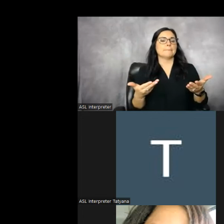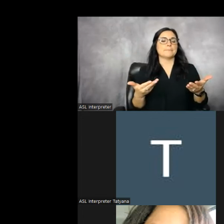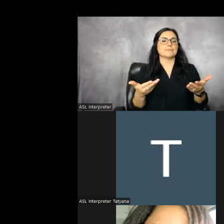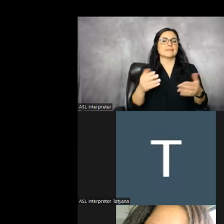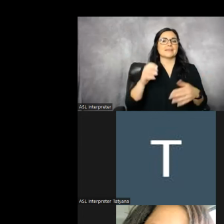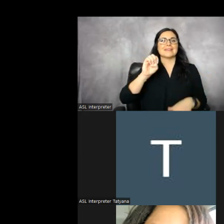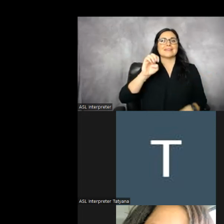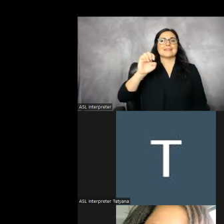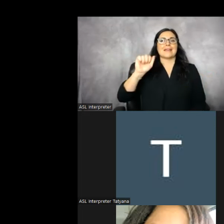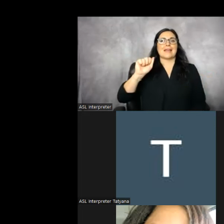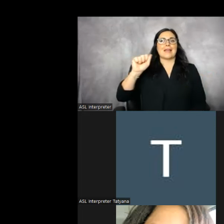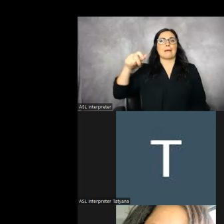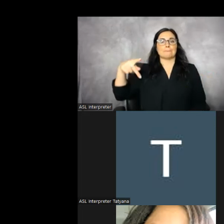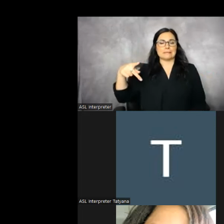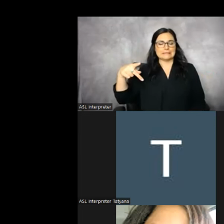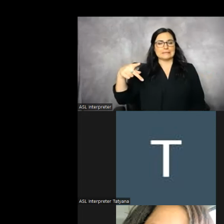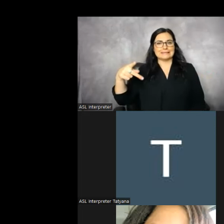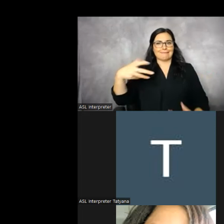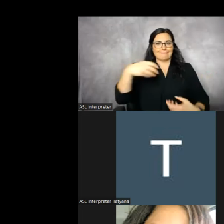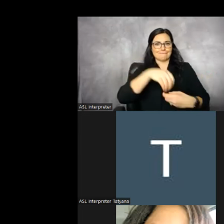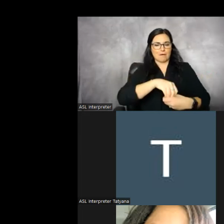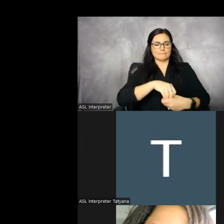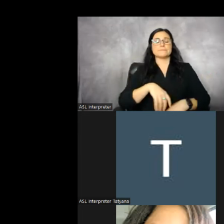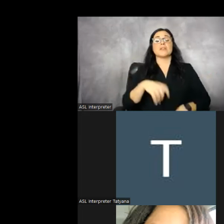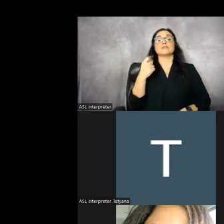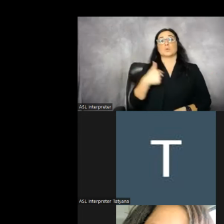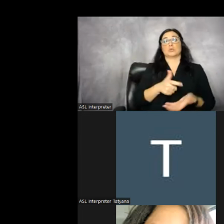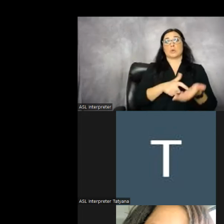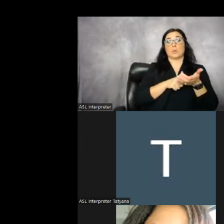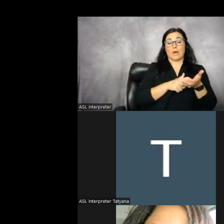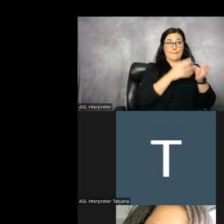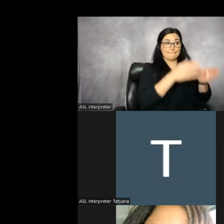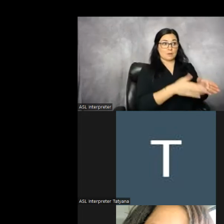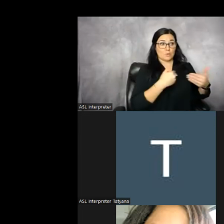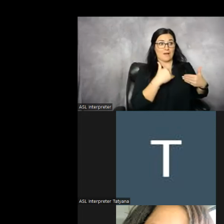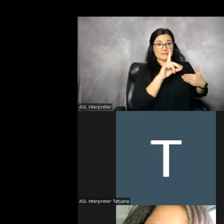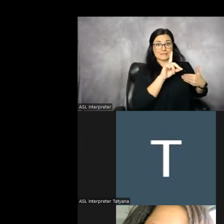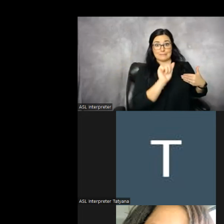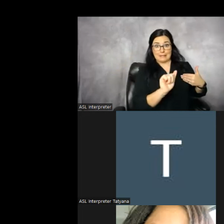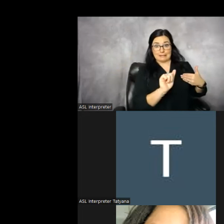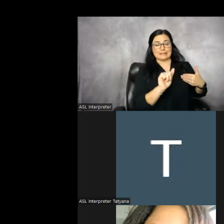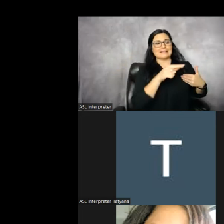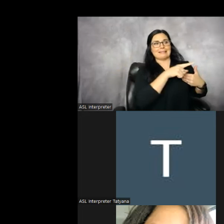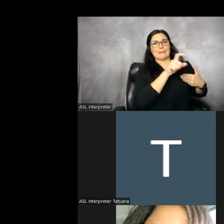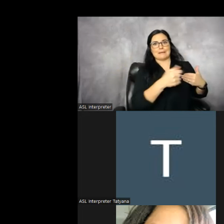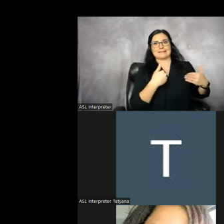into play, is that we're required to provide persons with disabilities an equally effective alternate means